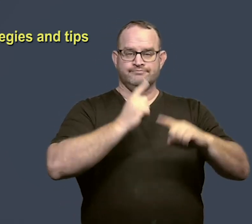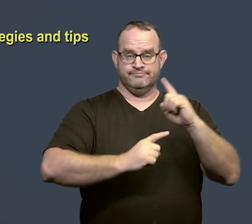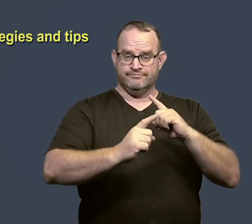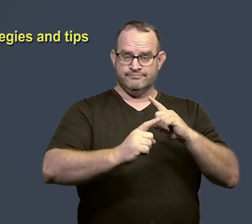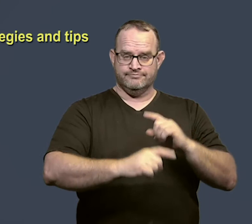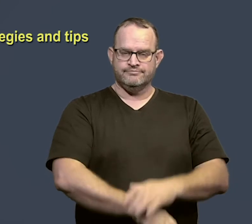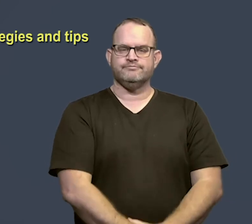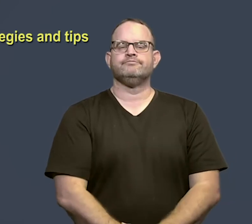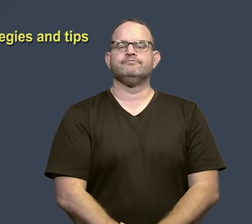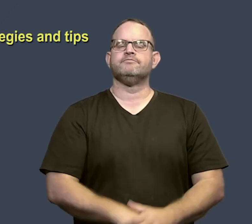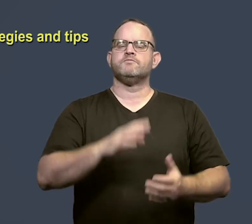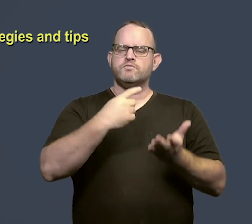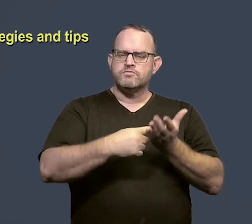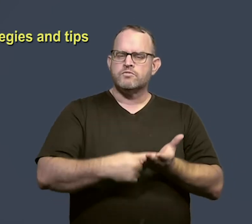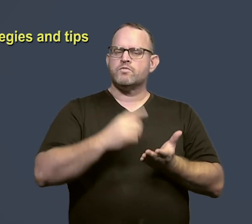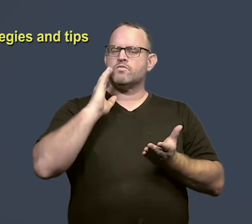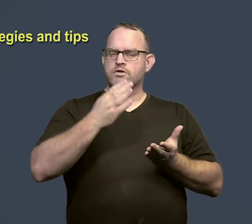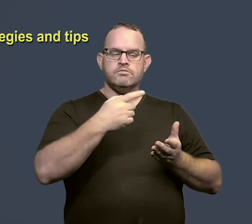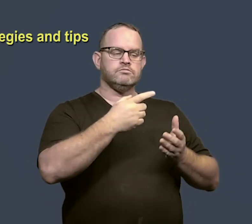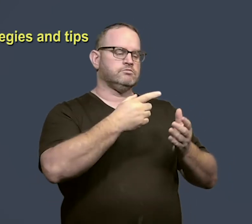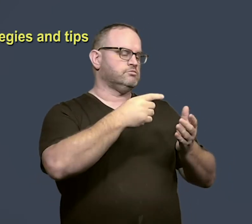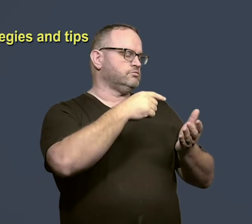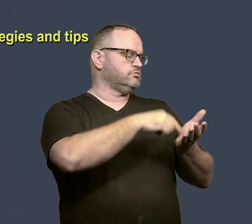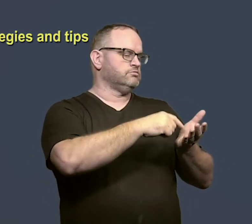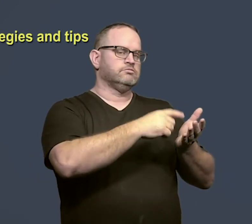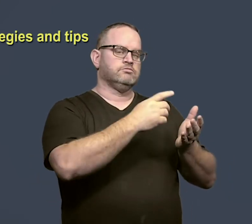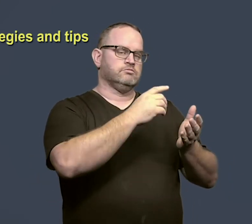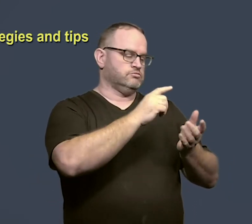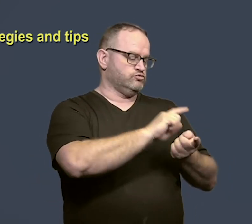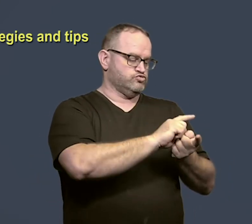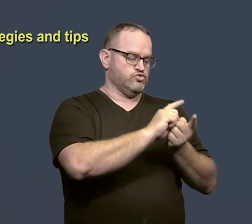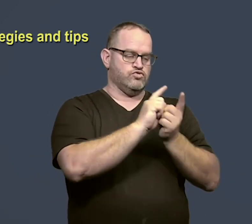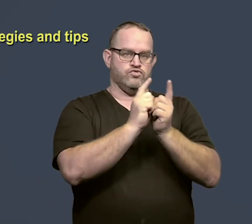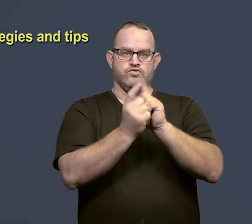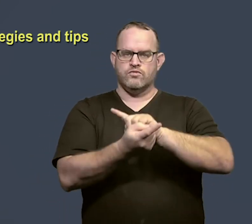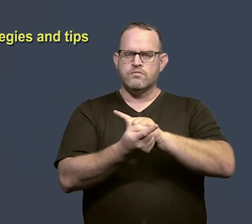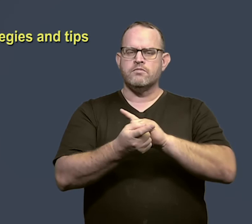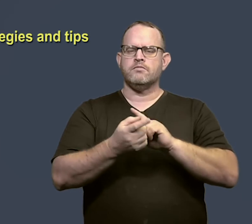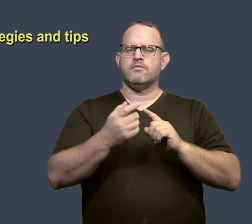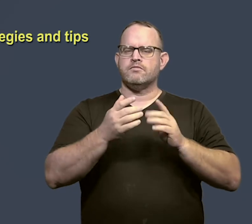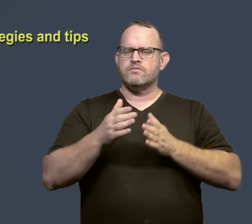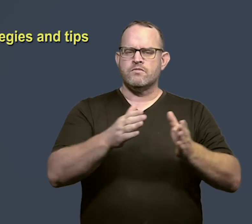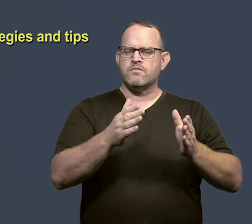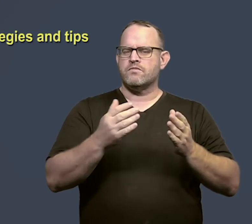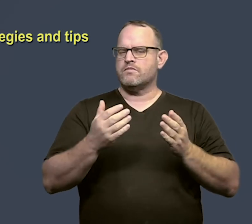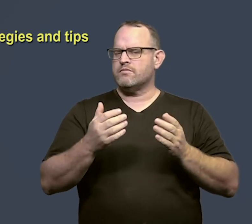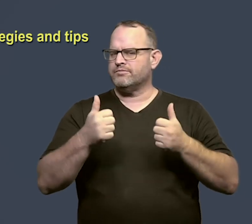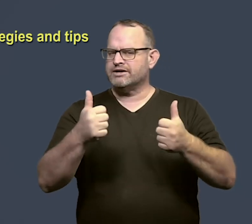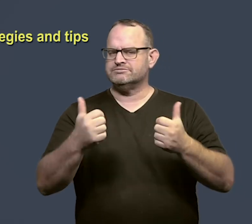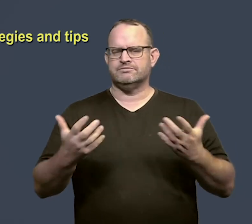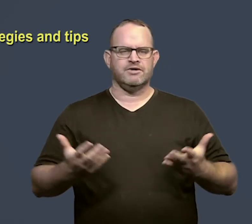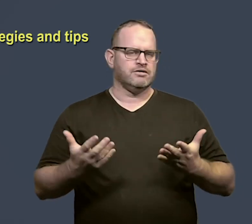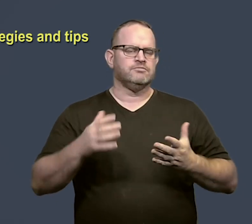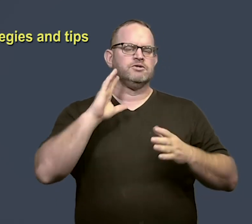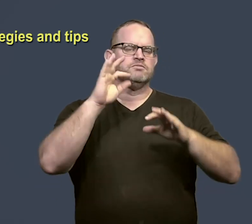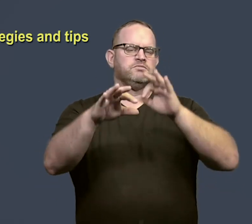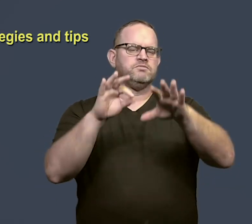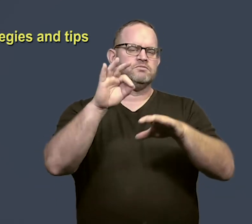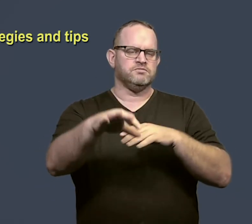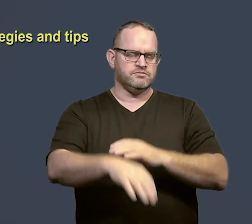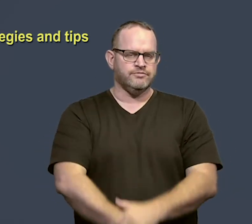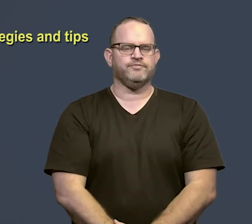sign language translation tips and strategies.